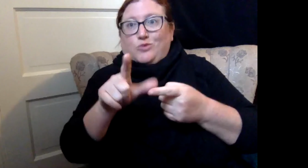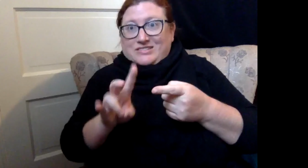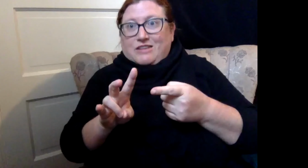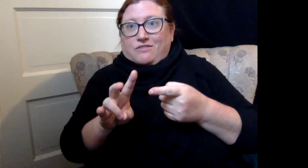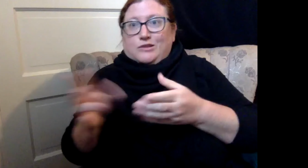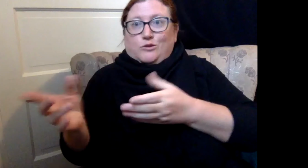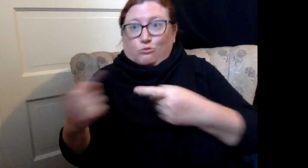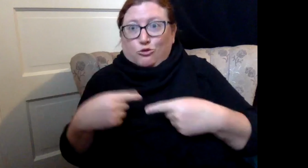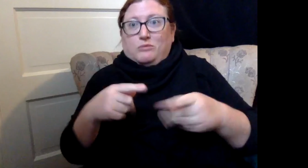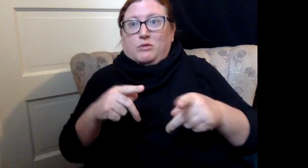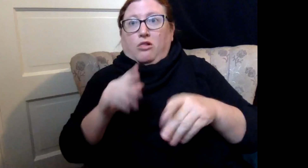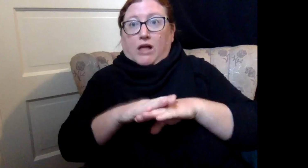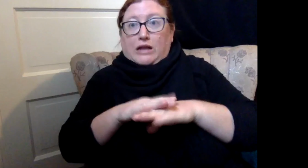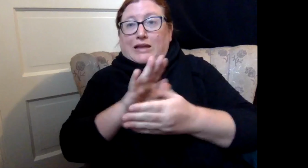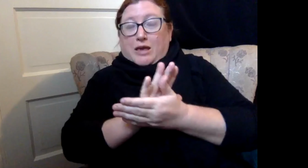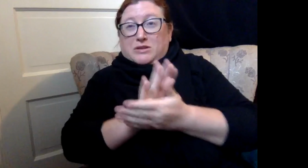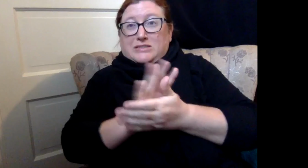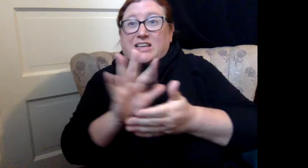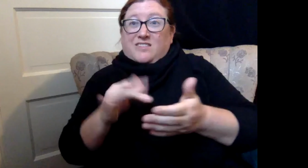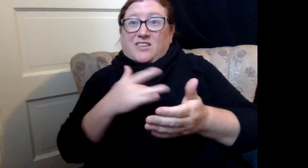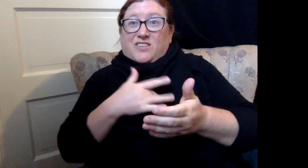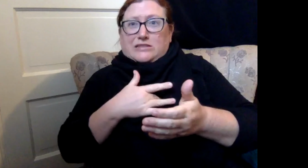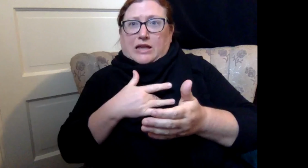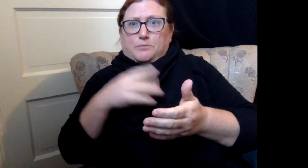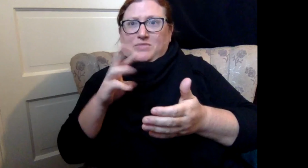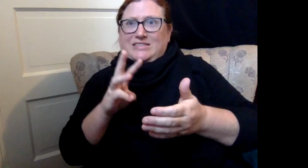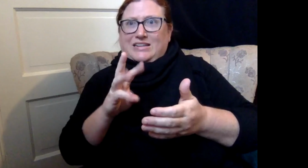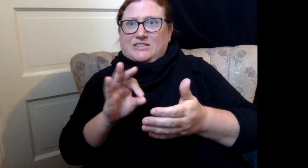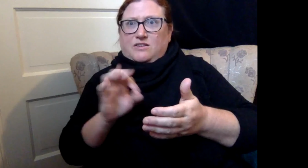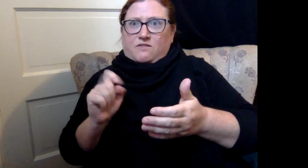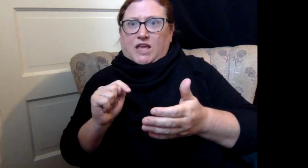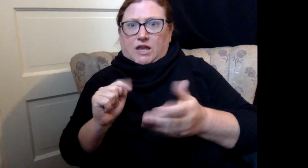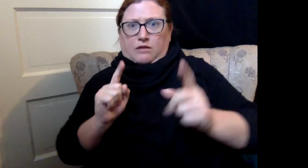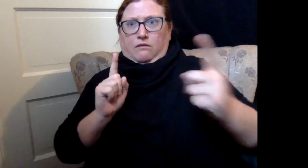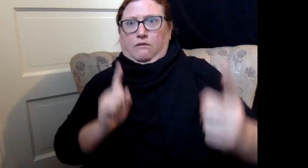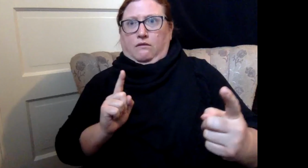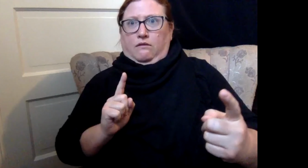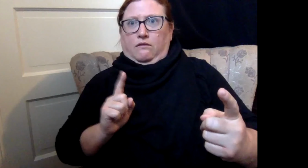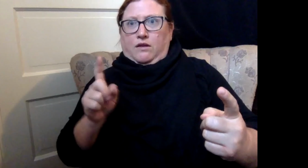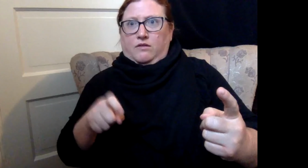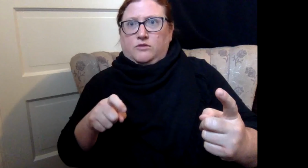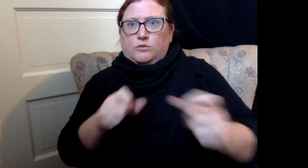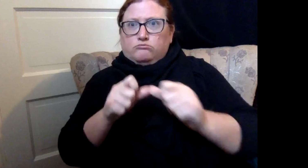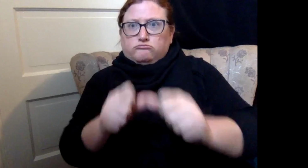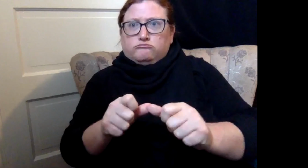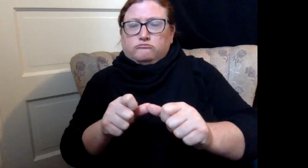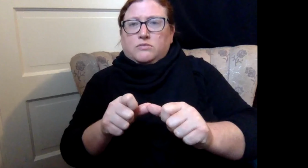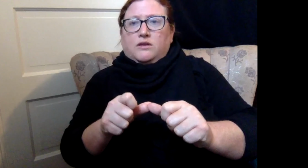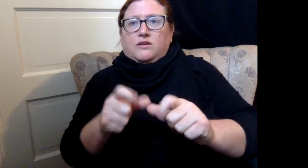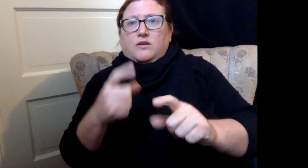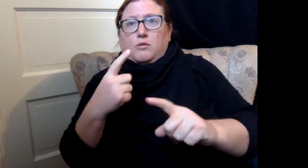of why many programs will wait until after the 27th to bring people on to campus. If it feels like the idea of